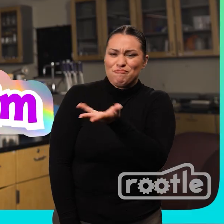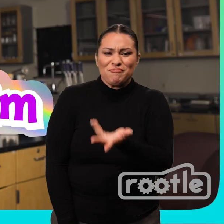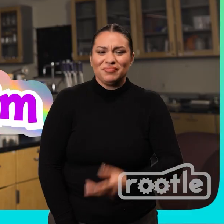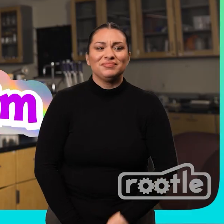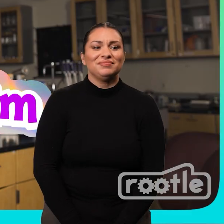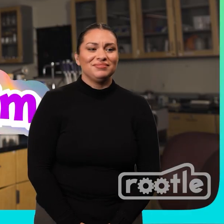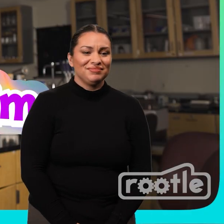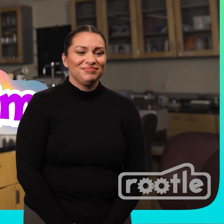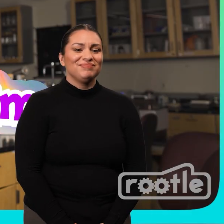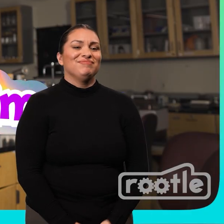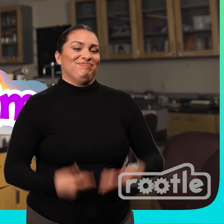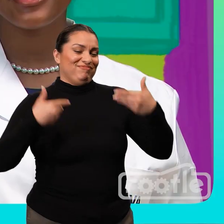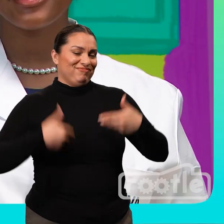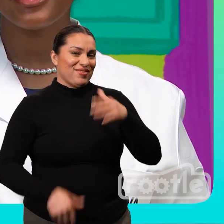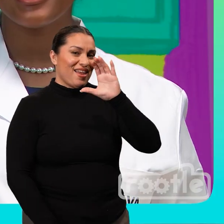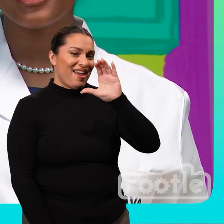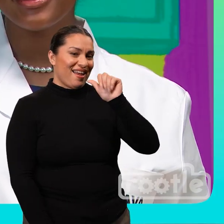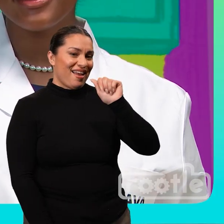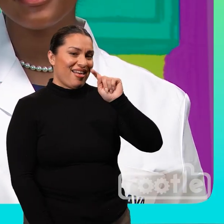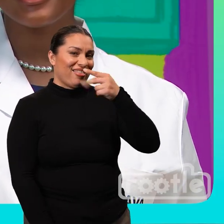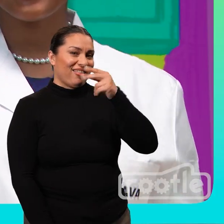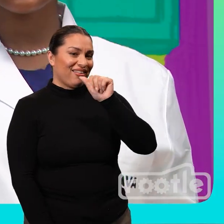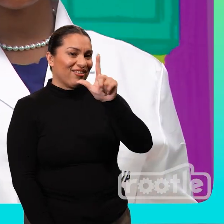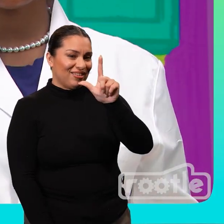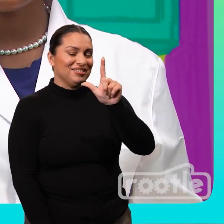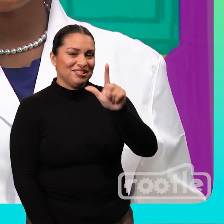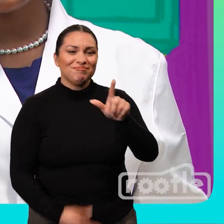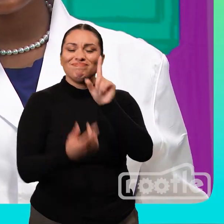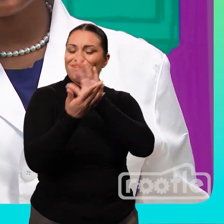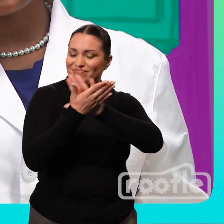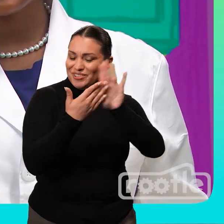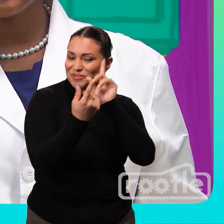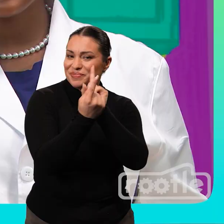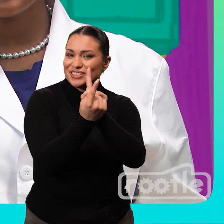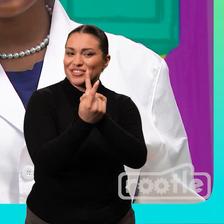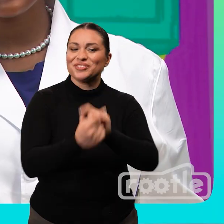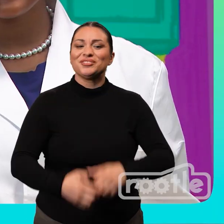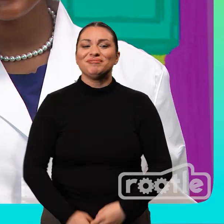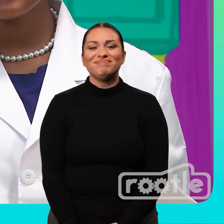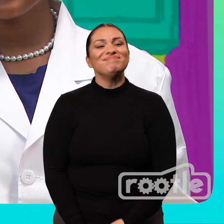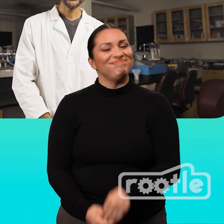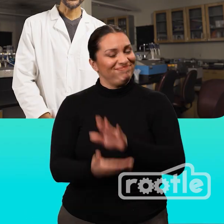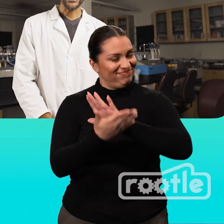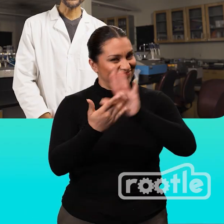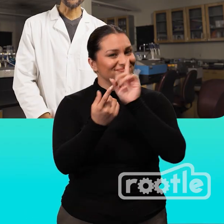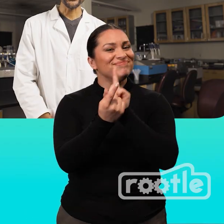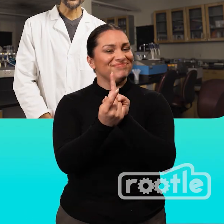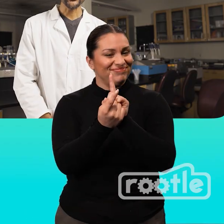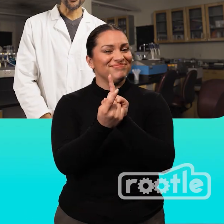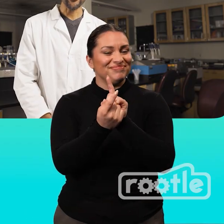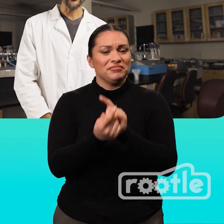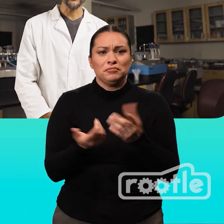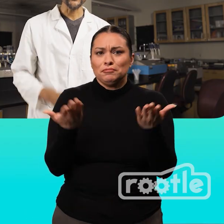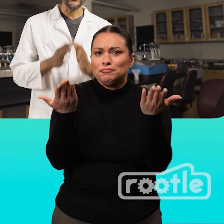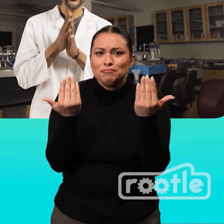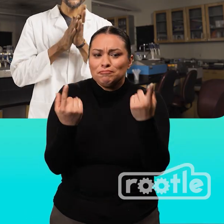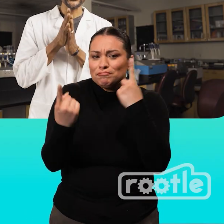Who's the young scientist you have with you today? My name's Cathal. It's nice to meet you. Nice to meet you, Cathal.